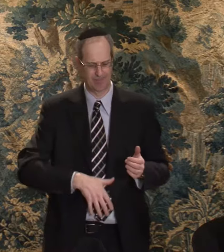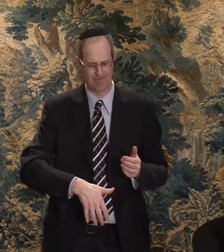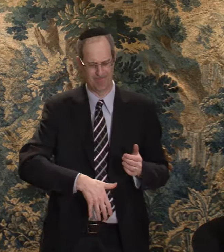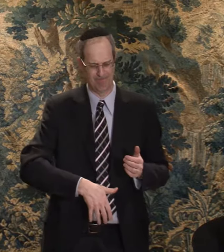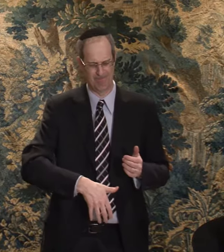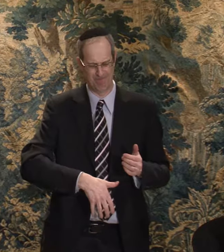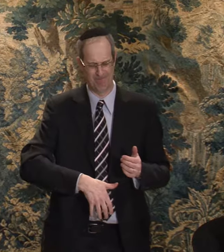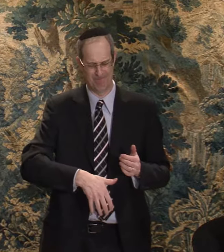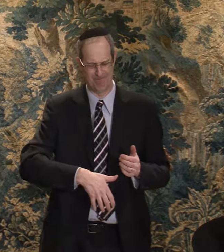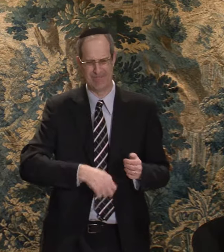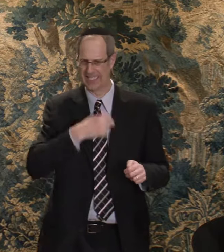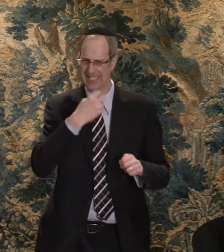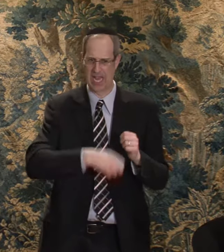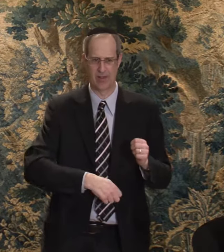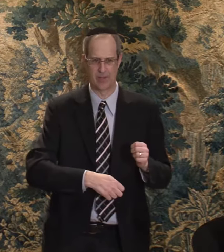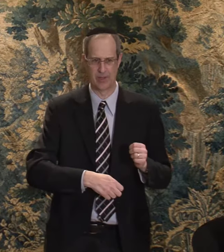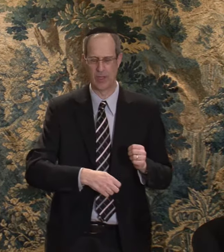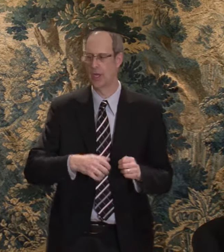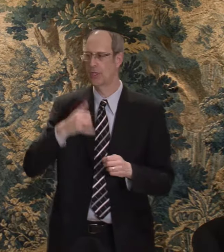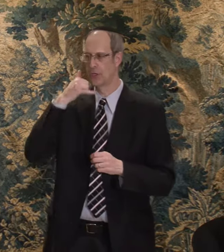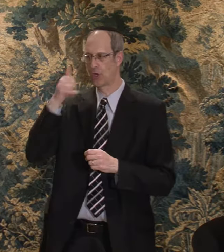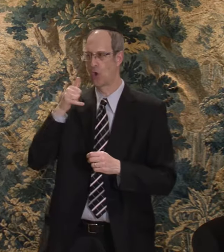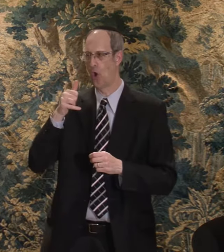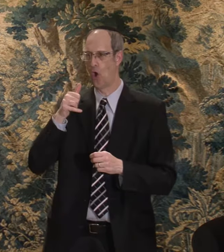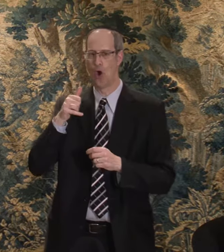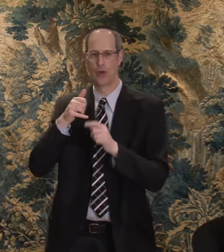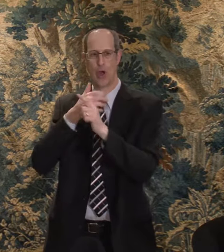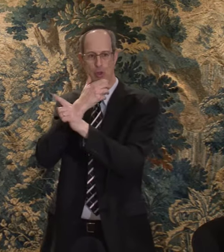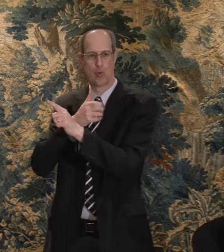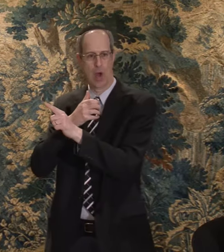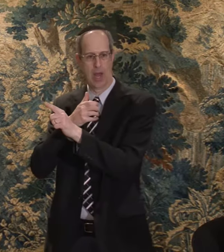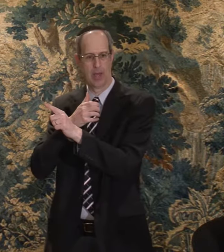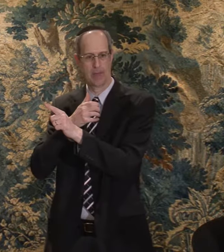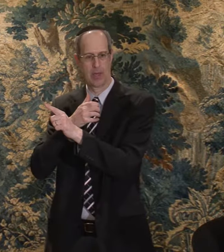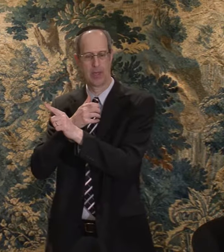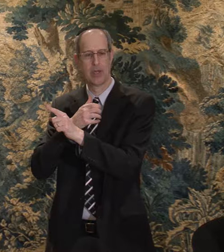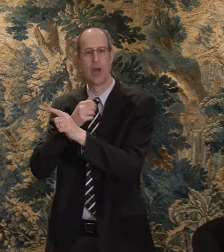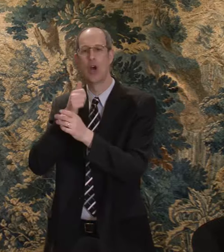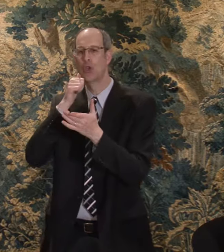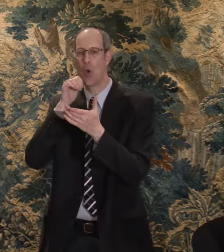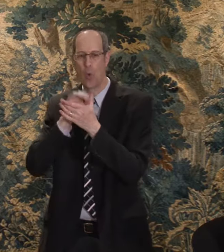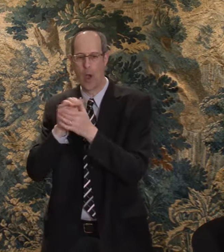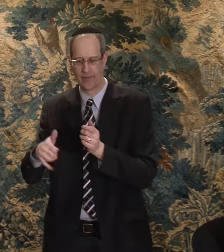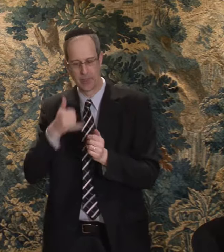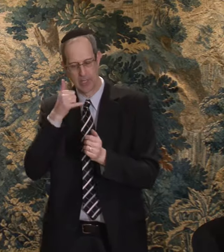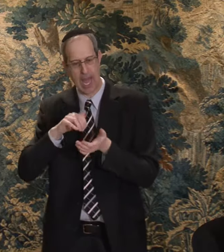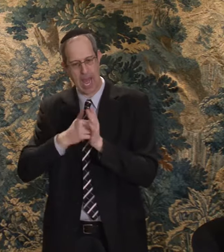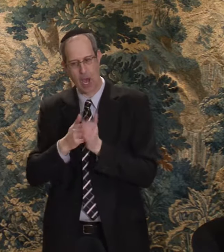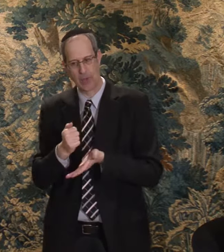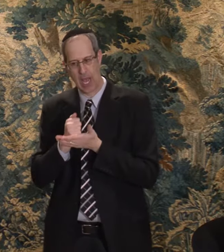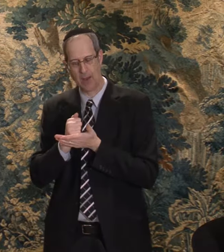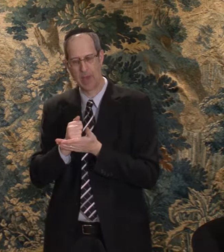and he called up nothing three the rabbits had answered the phone and she said how could we help you and it says please answer Russia shivered - Davin